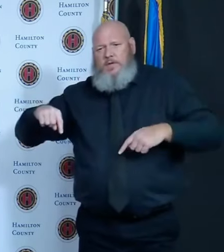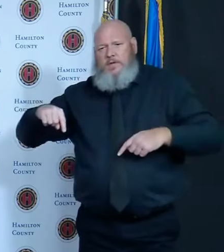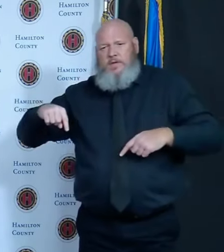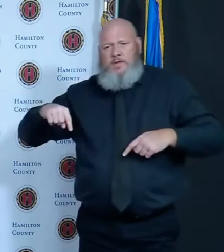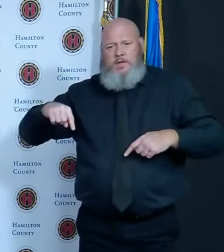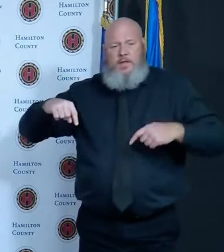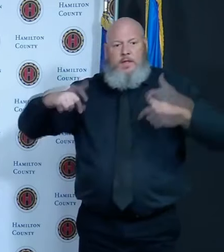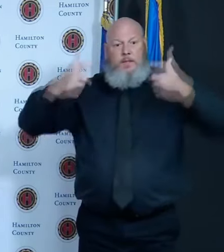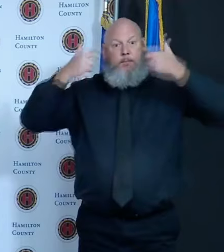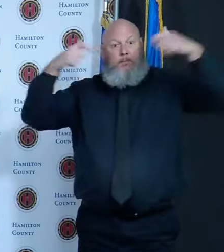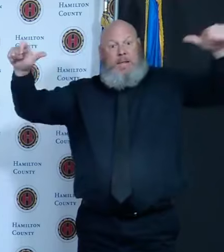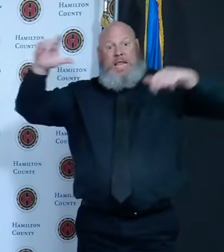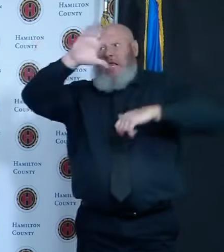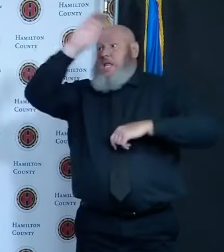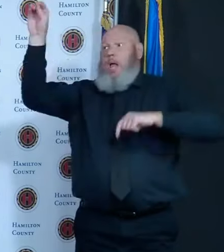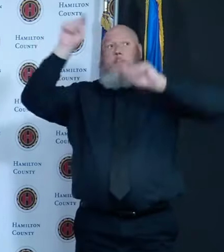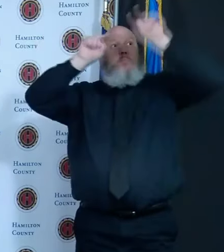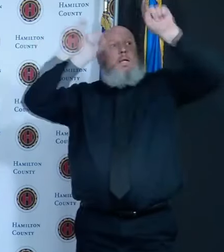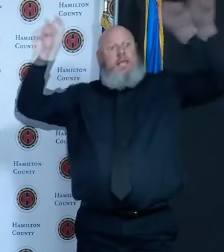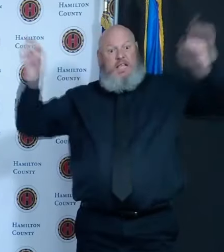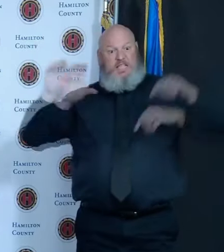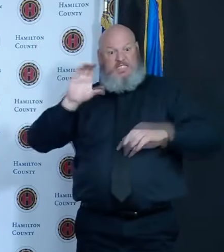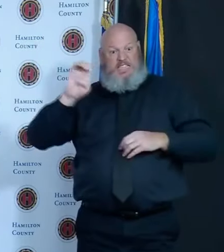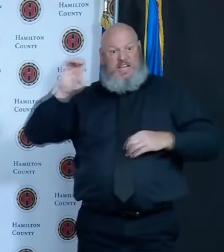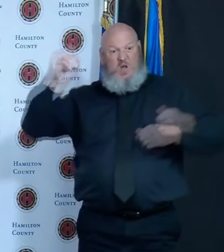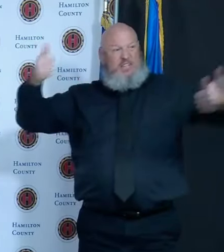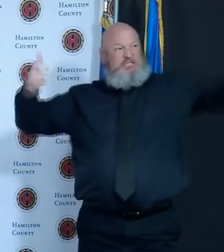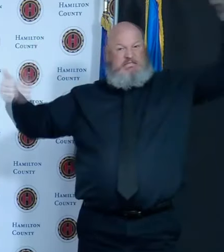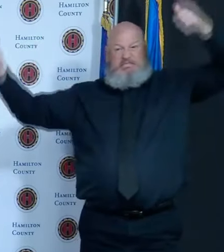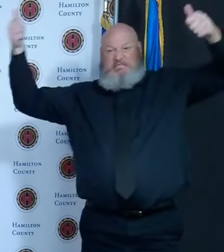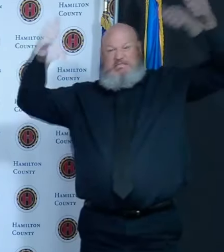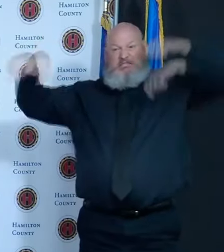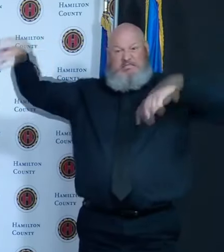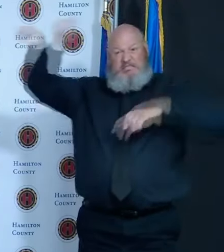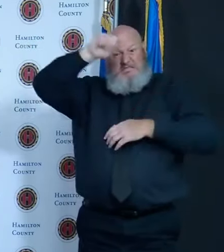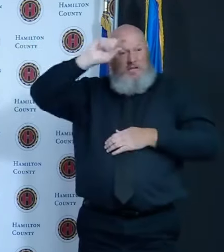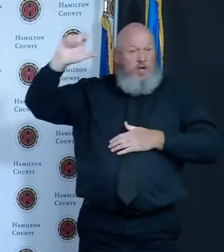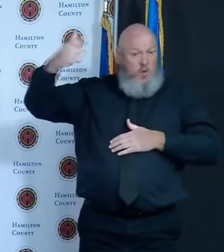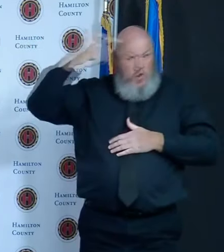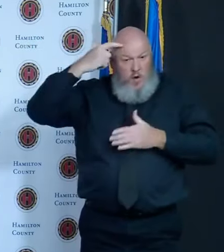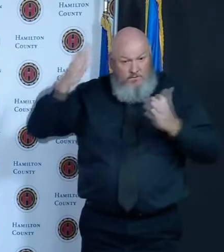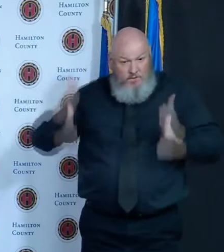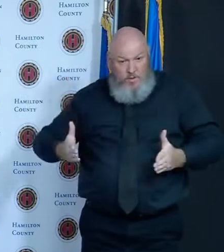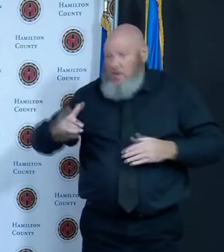involves social services it involves every piece of our landscape because it